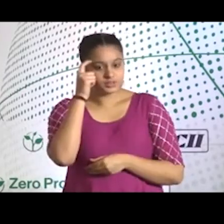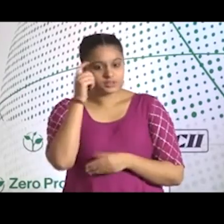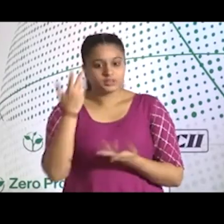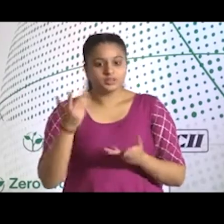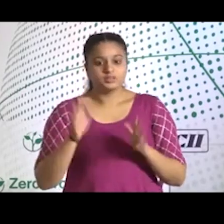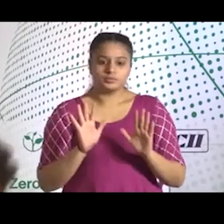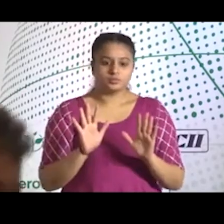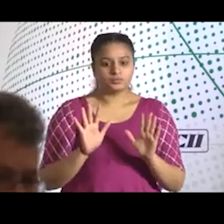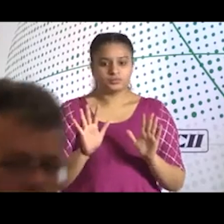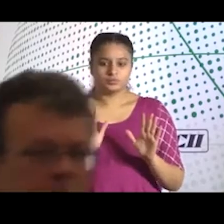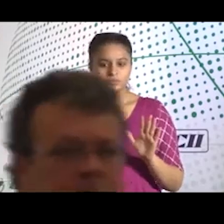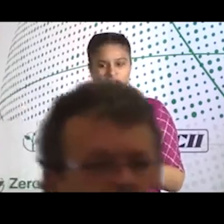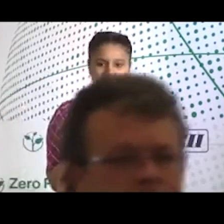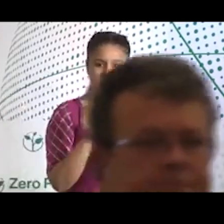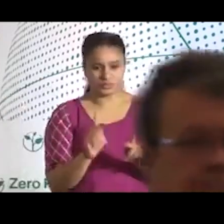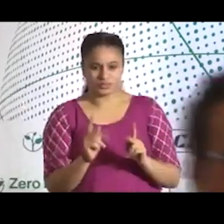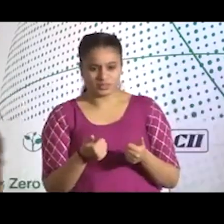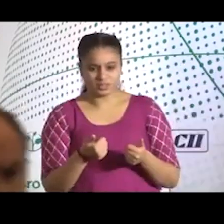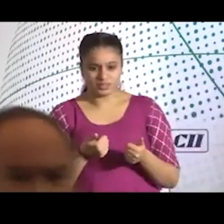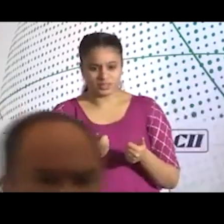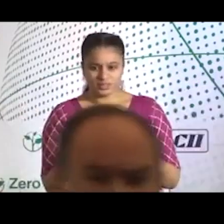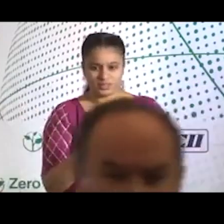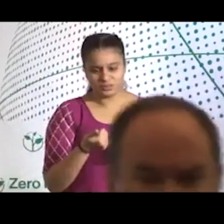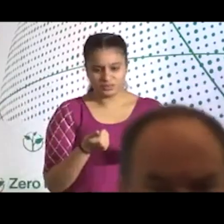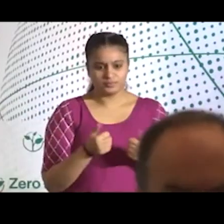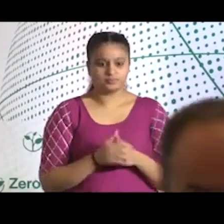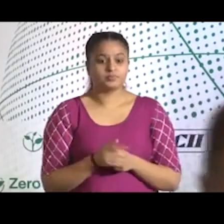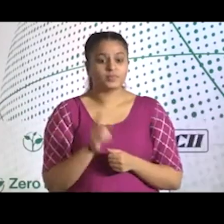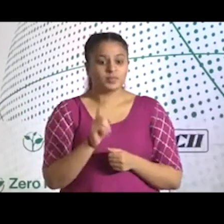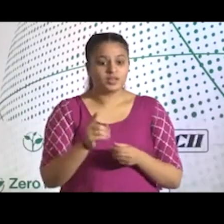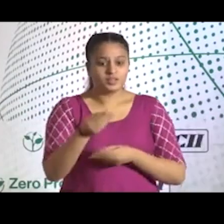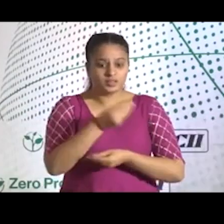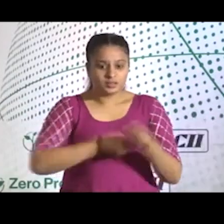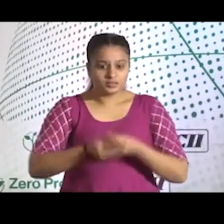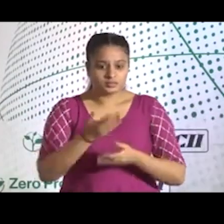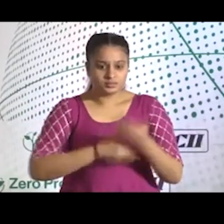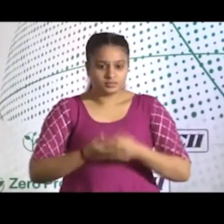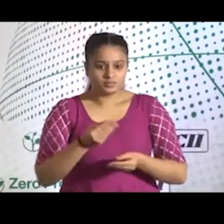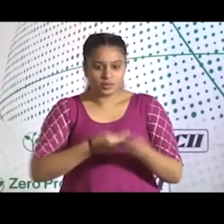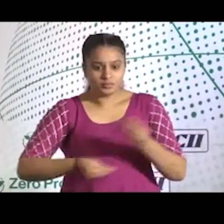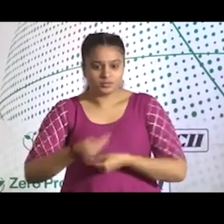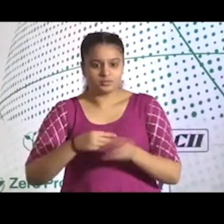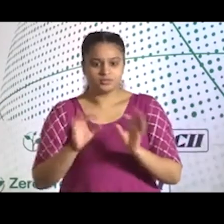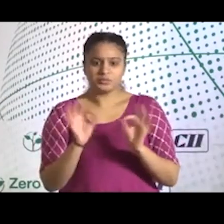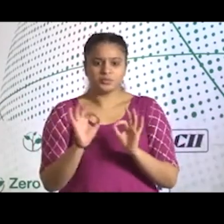it's not a kind of a business which could really impact the disabled